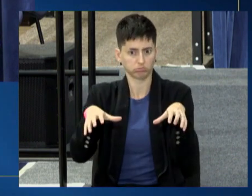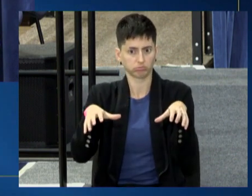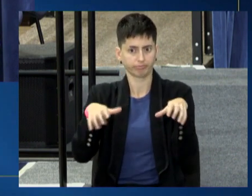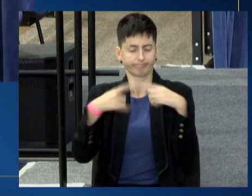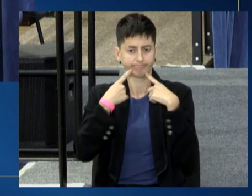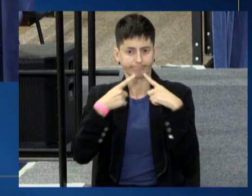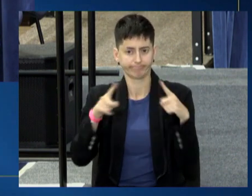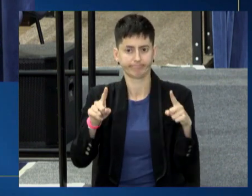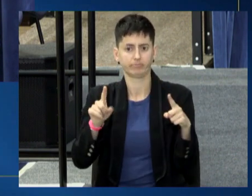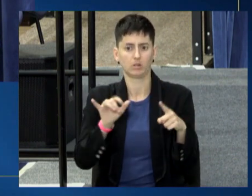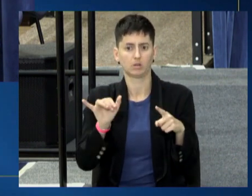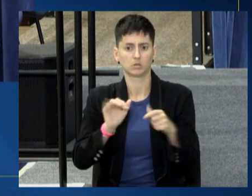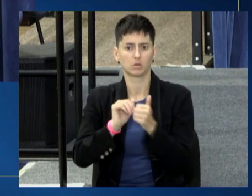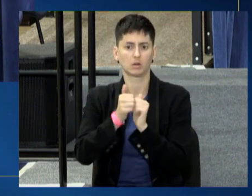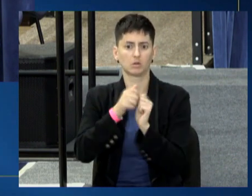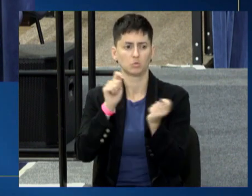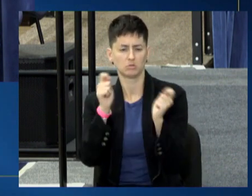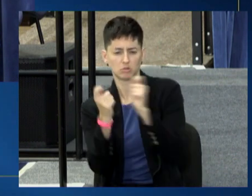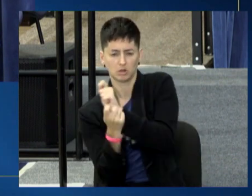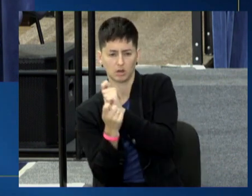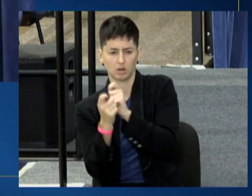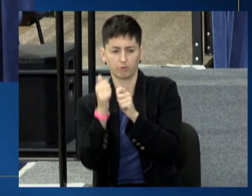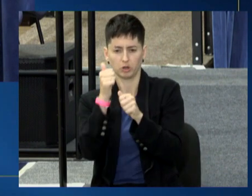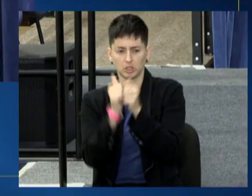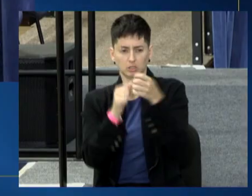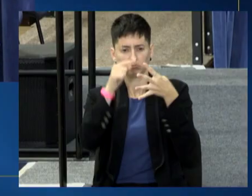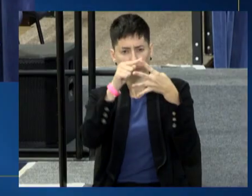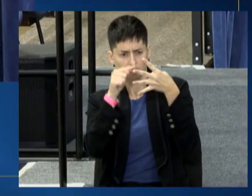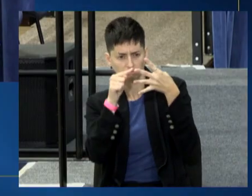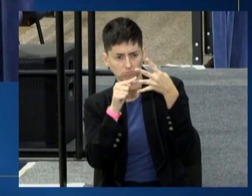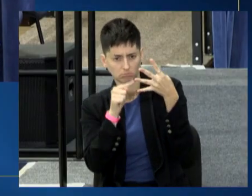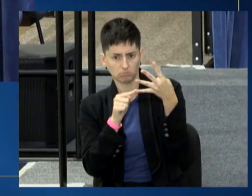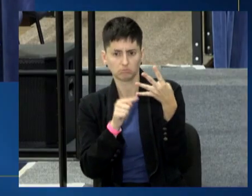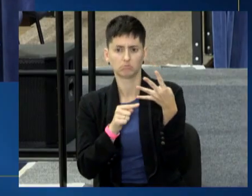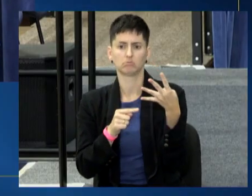And we want to compare them and understand what is a meaningful change. Is going from